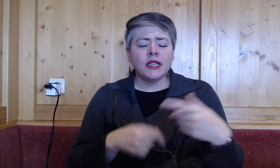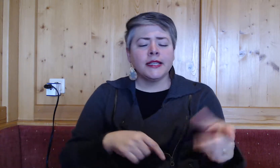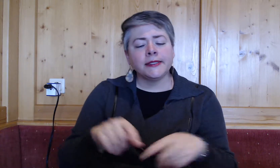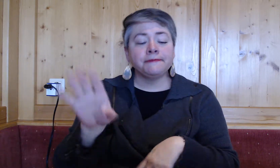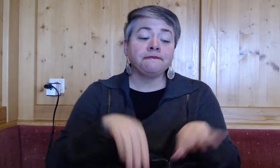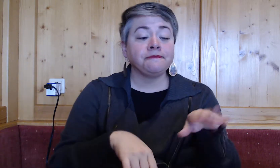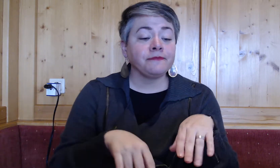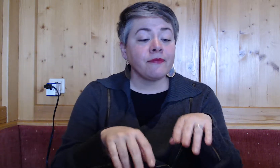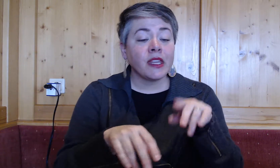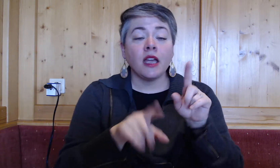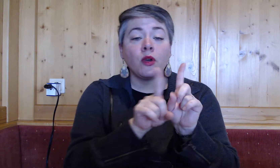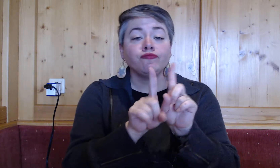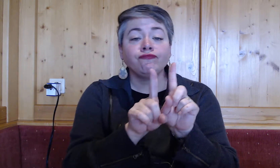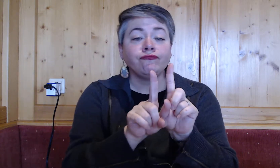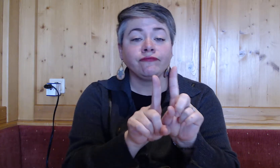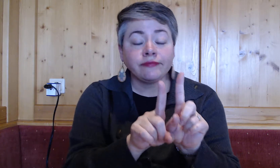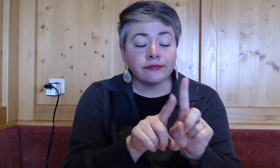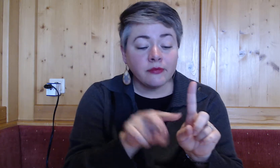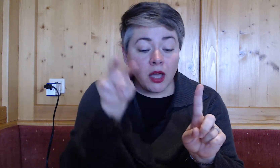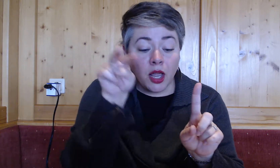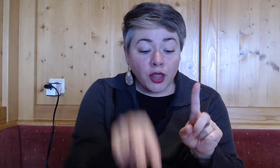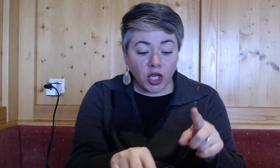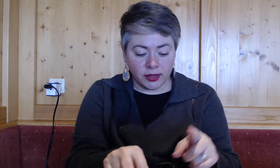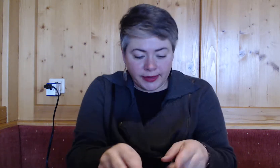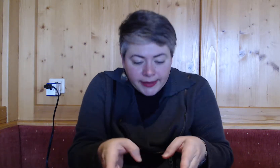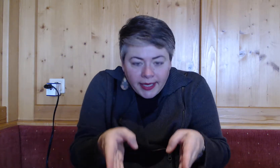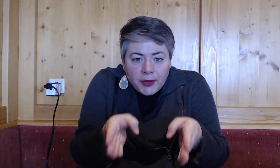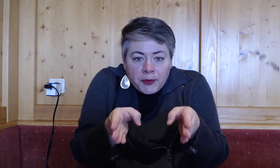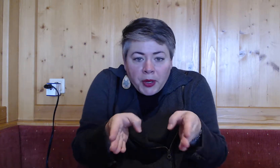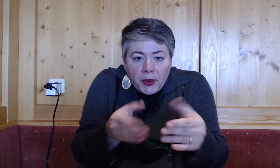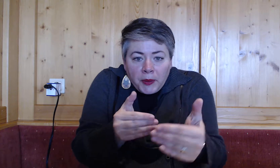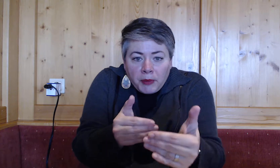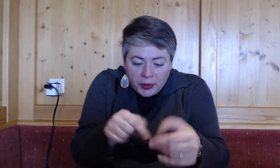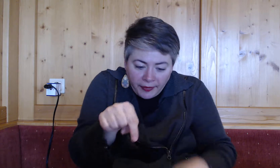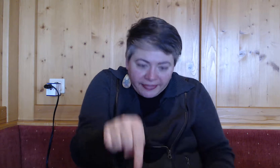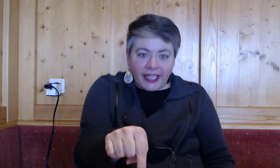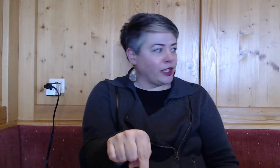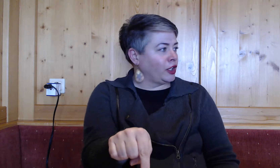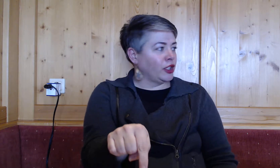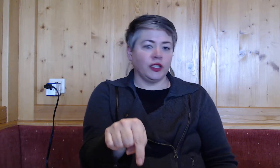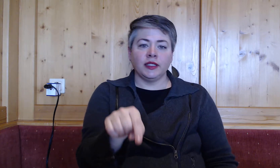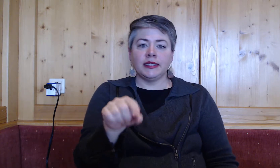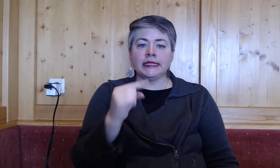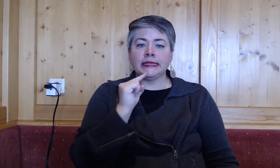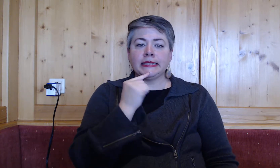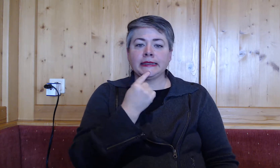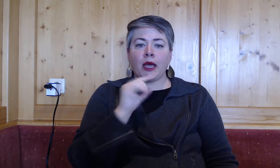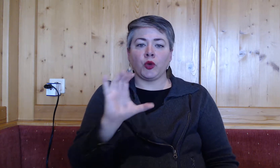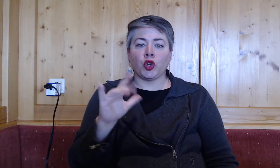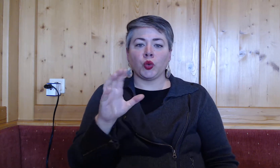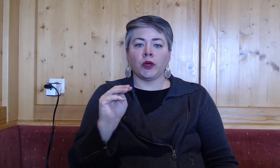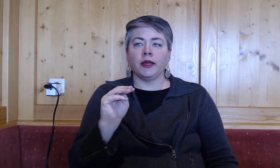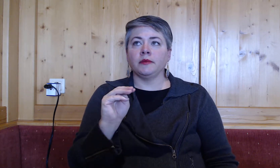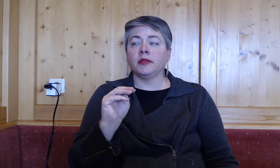In the millions of dairy items, there are 2 sour creams